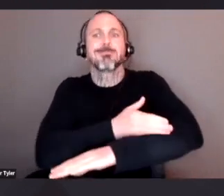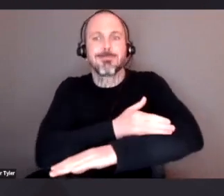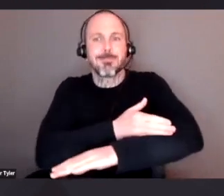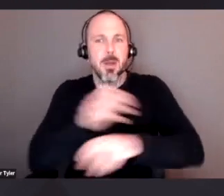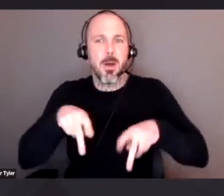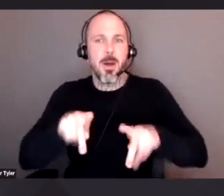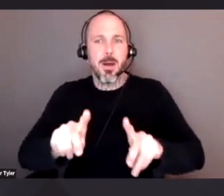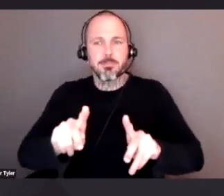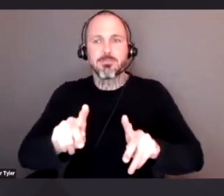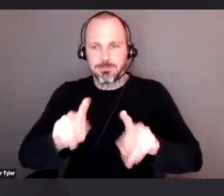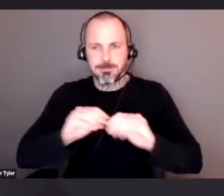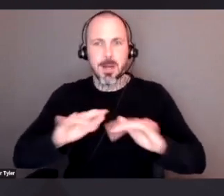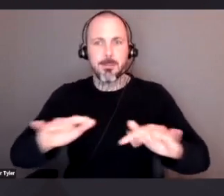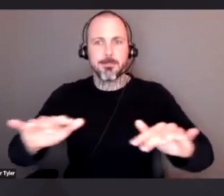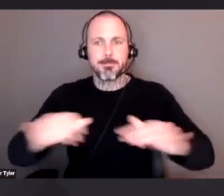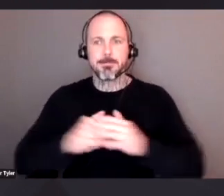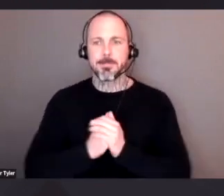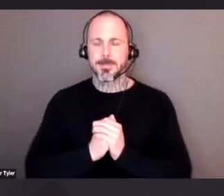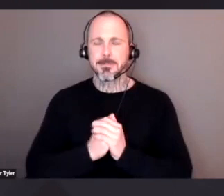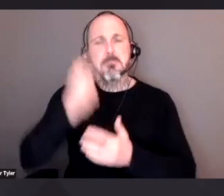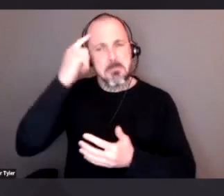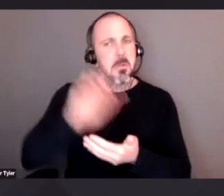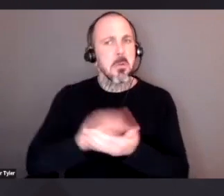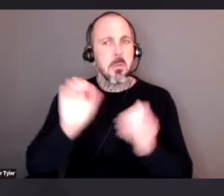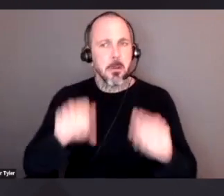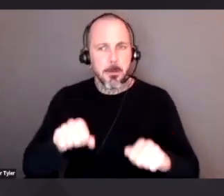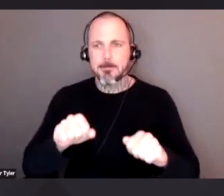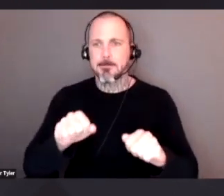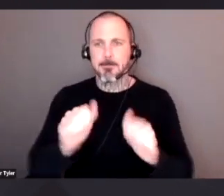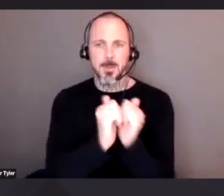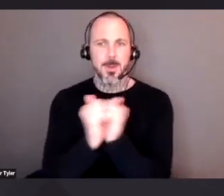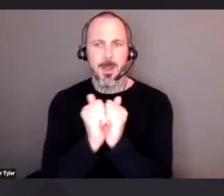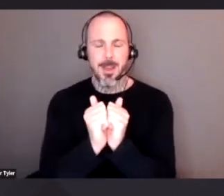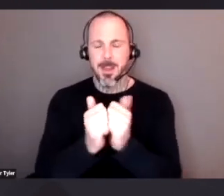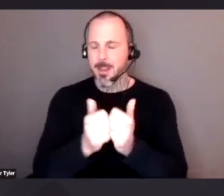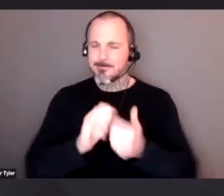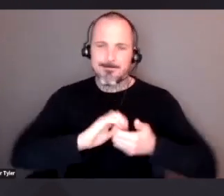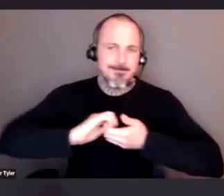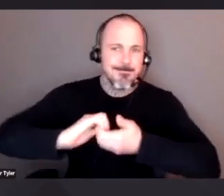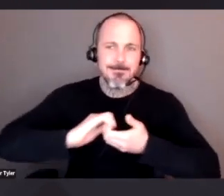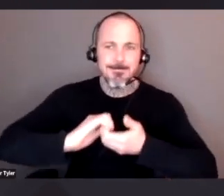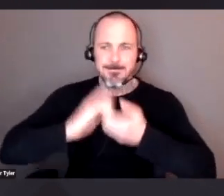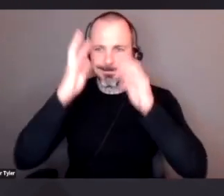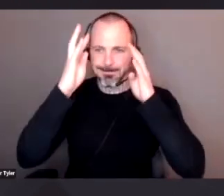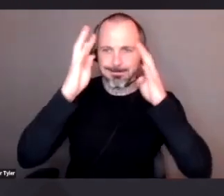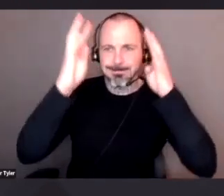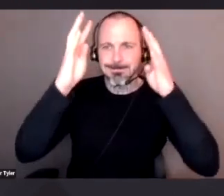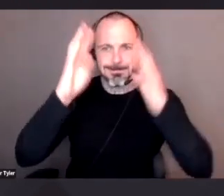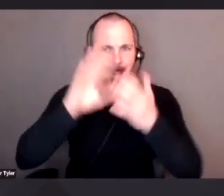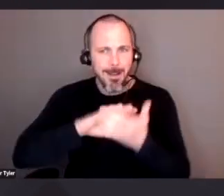in this endeavour, and I invite you to visit the CASE website or to reach out to any of the CASE staff to learn more about our programs,